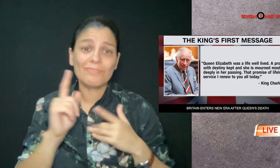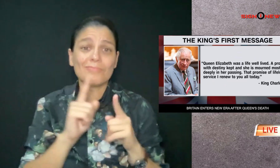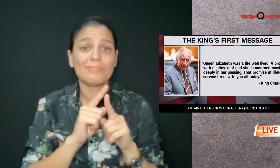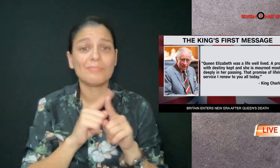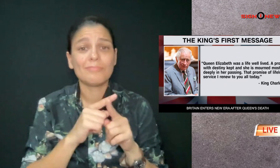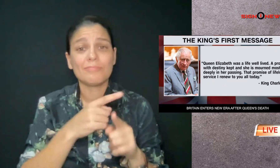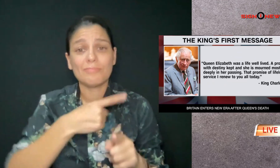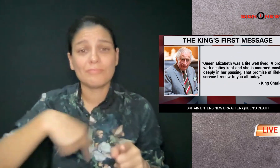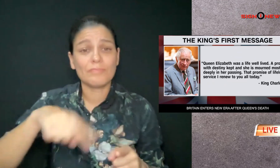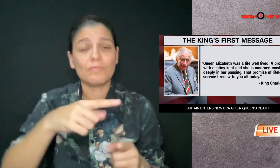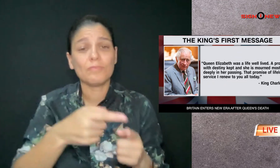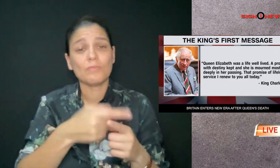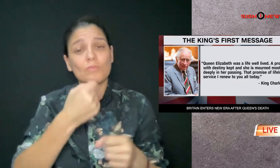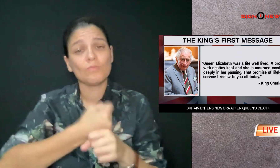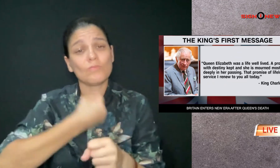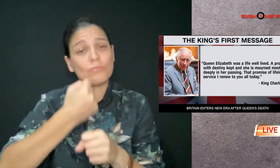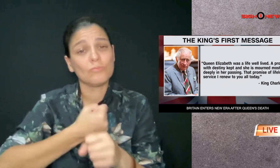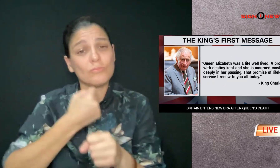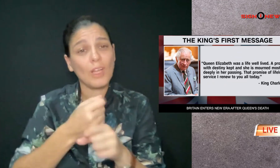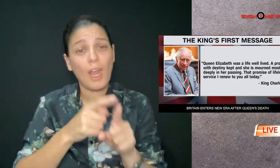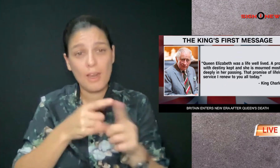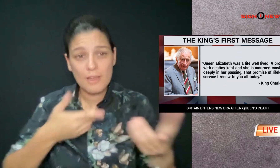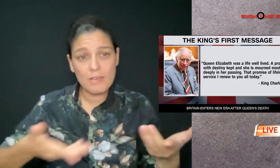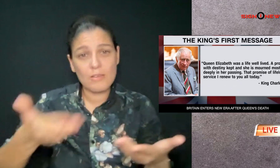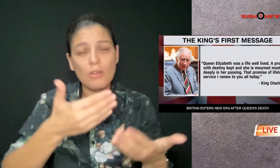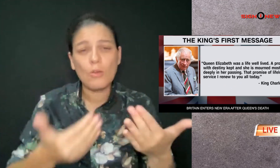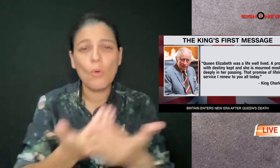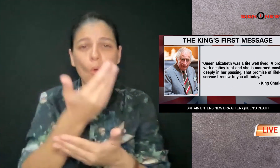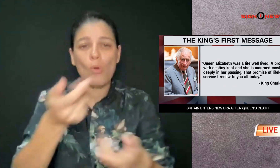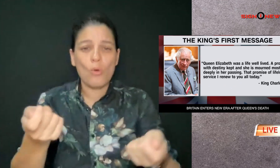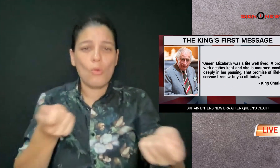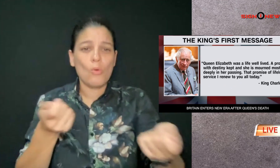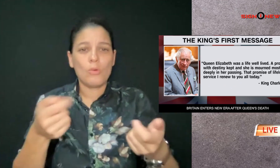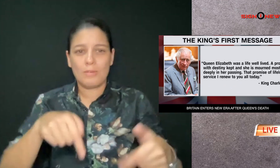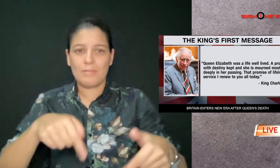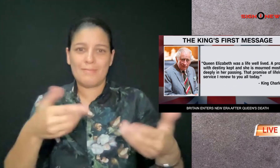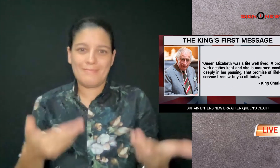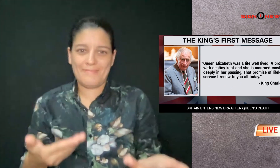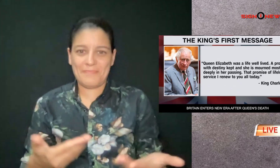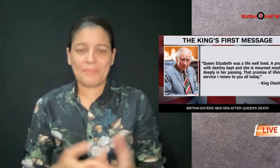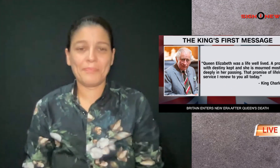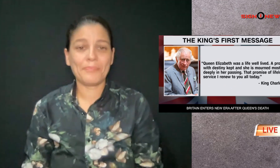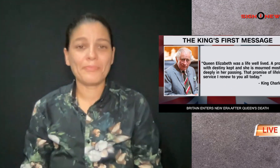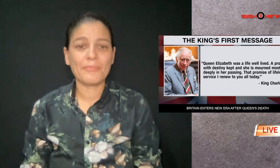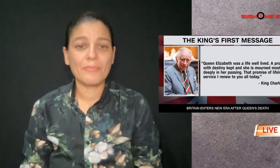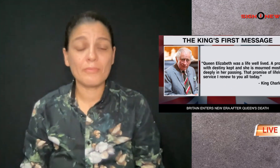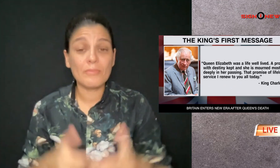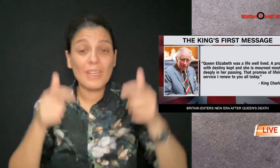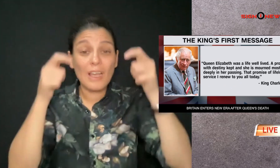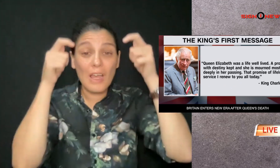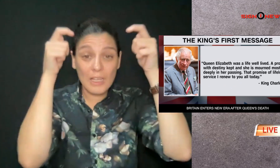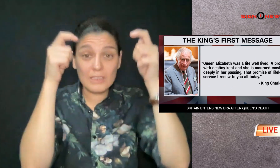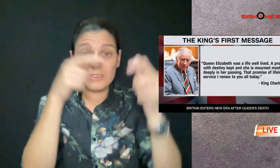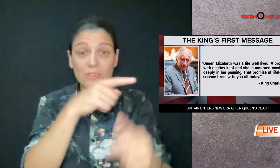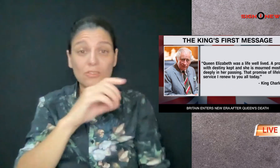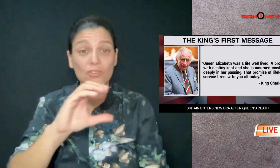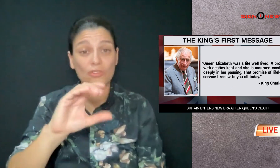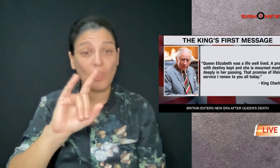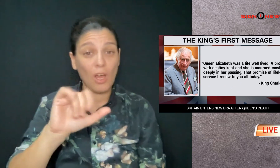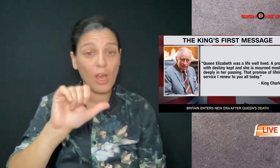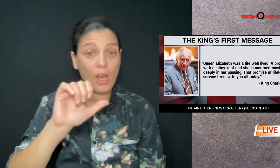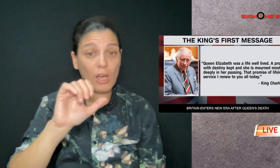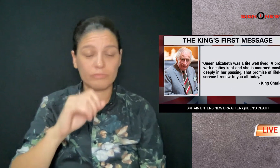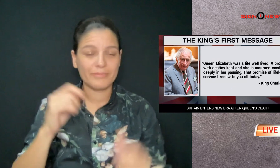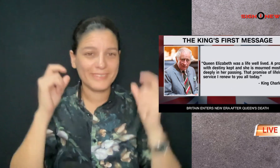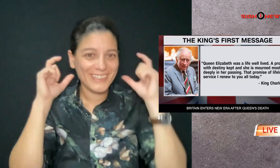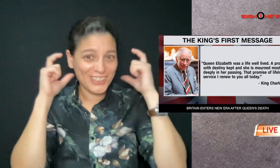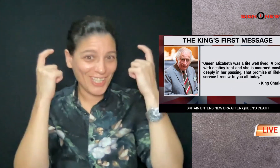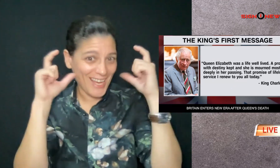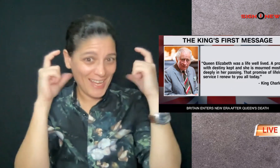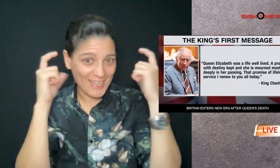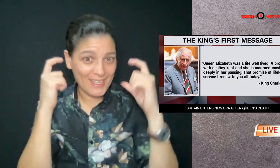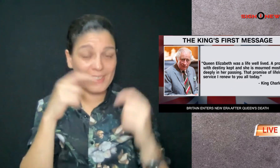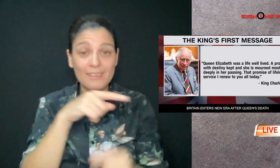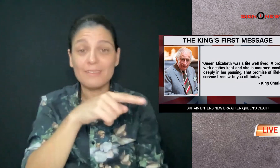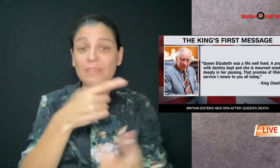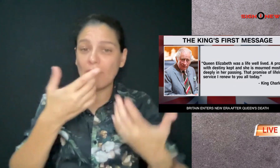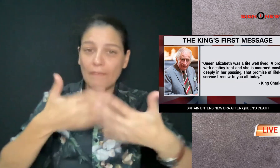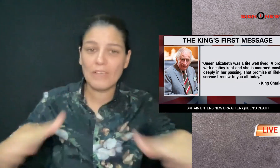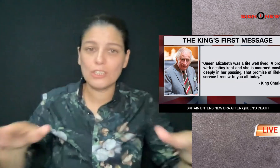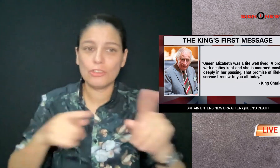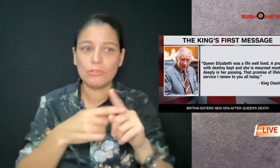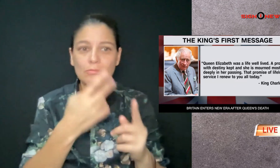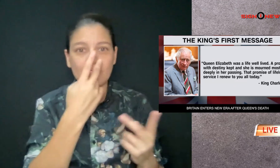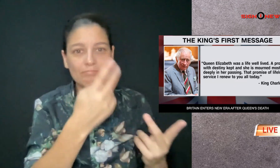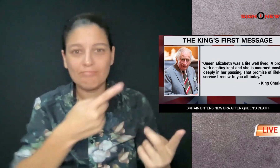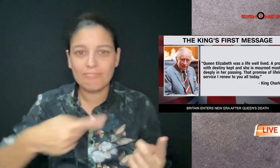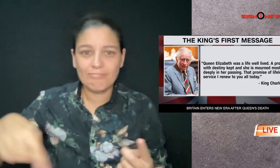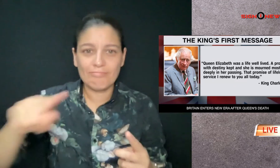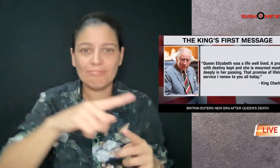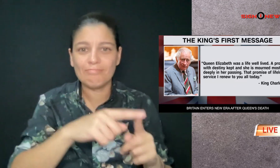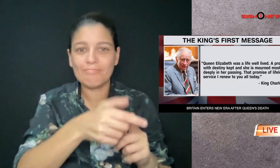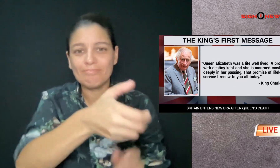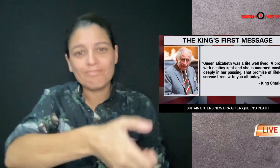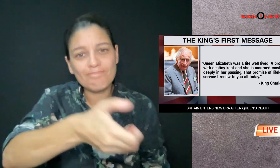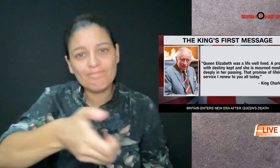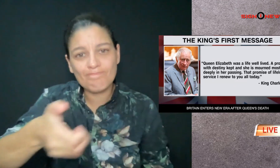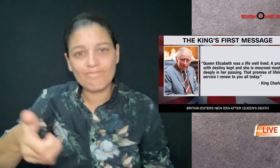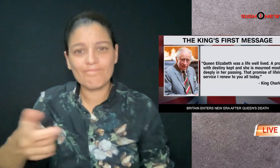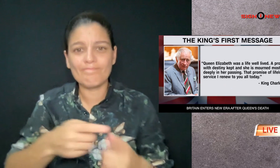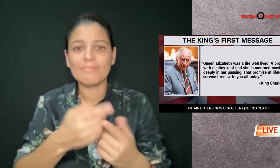that promise of lifelong service I renew to all of you today